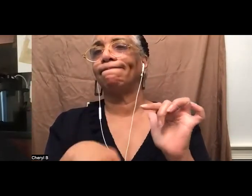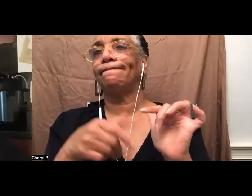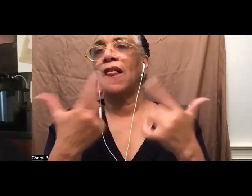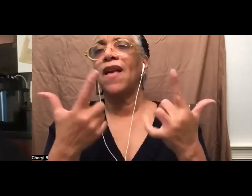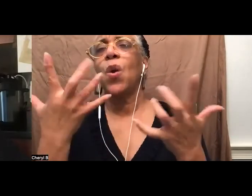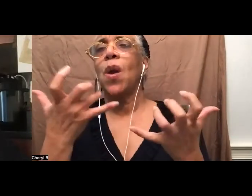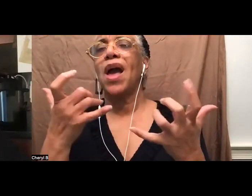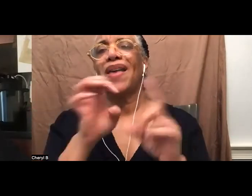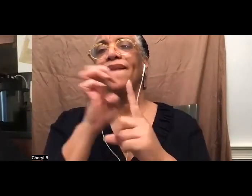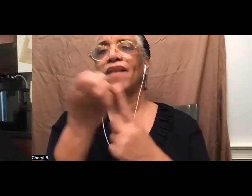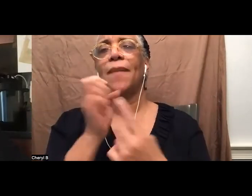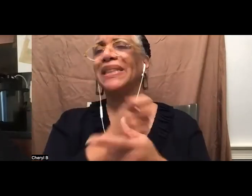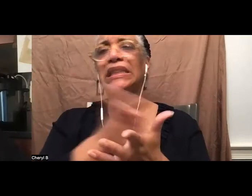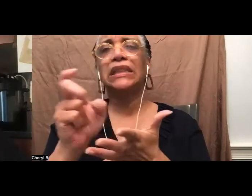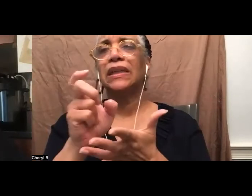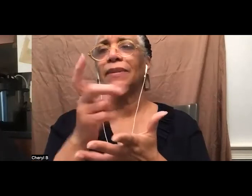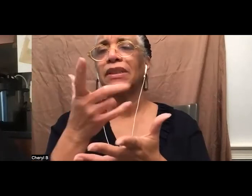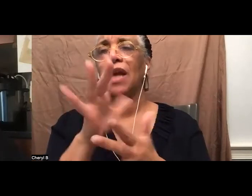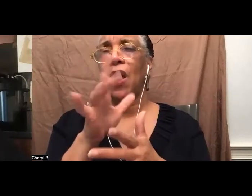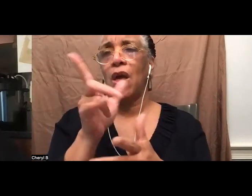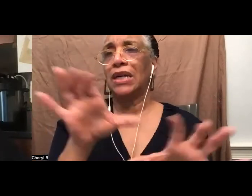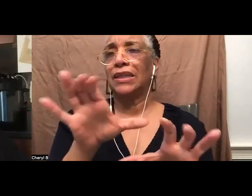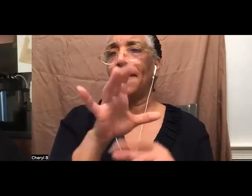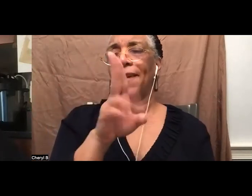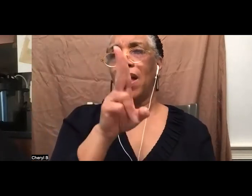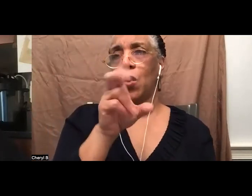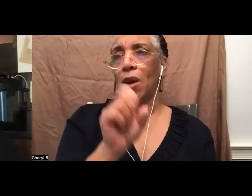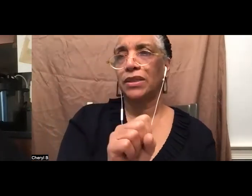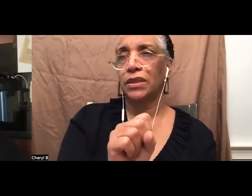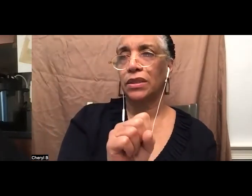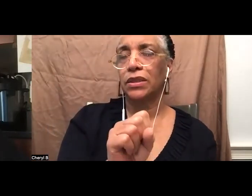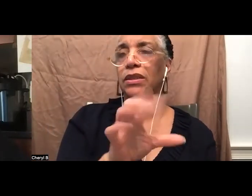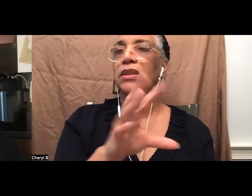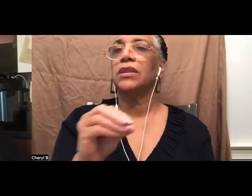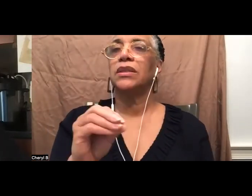has been done by the US and Western nations backed Israeli government and its genocidal campaign against